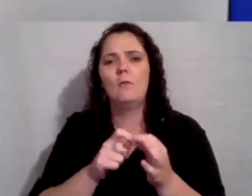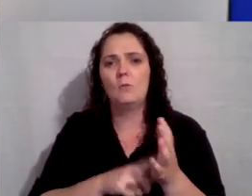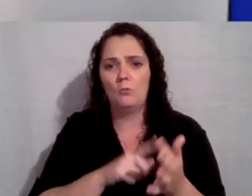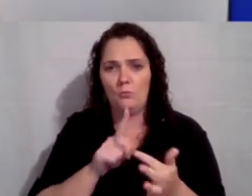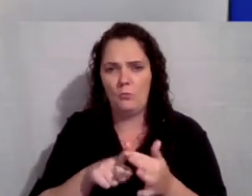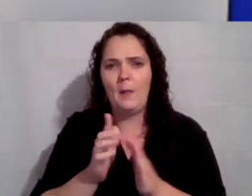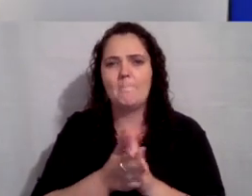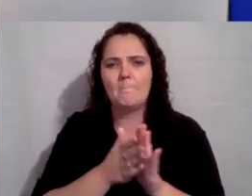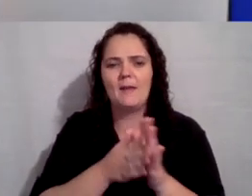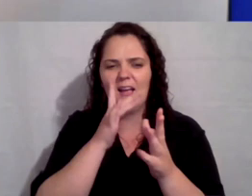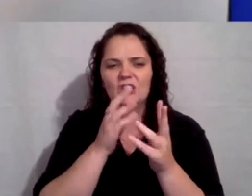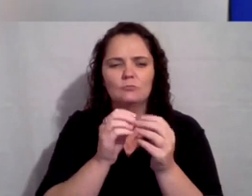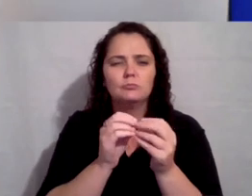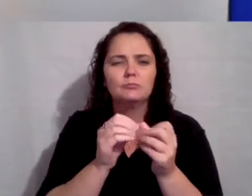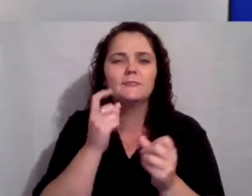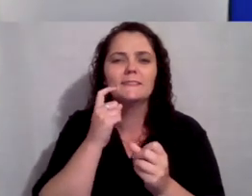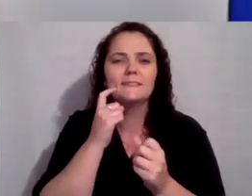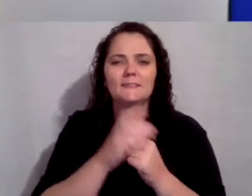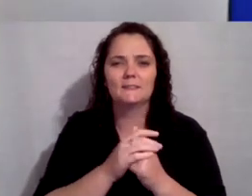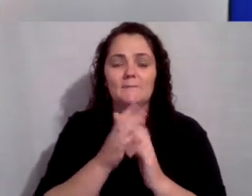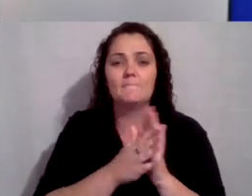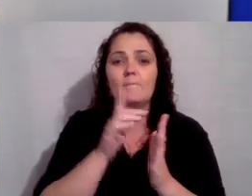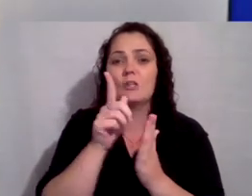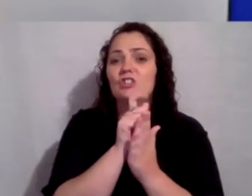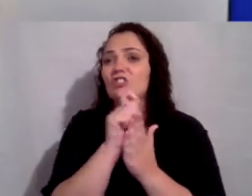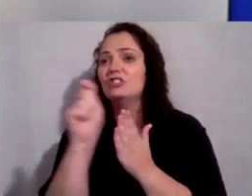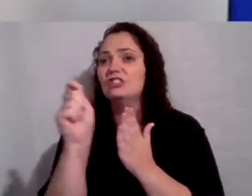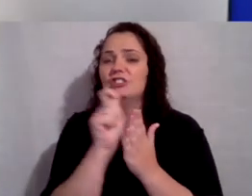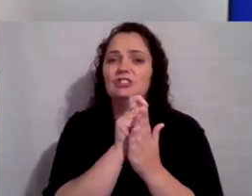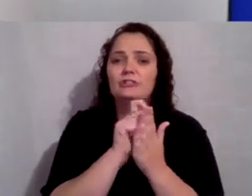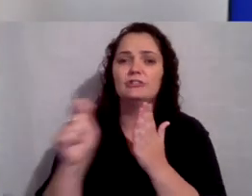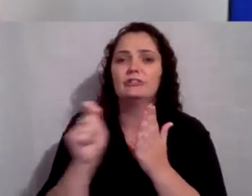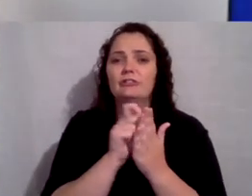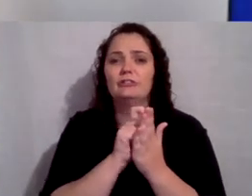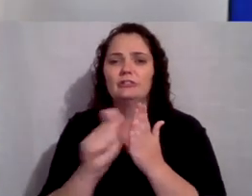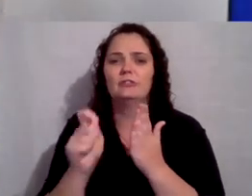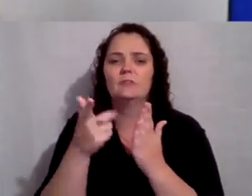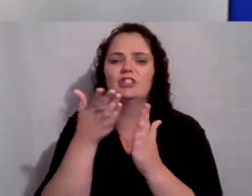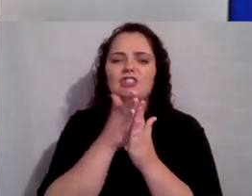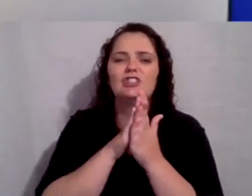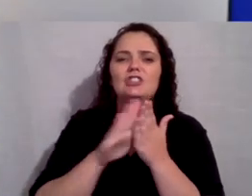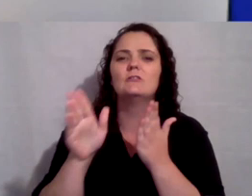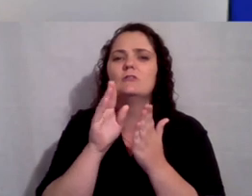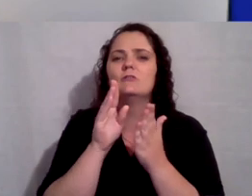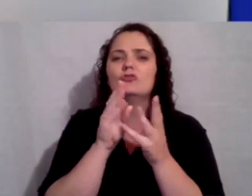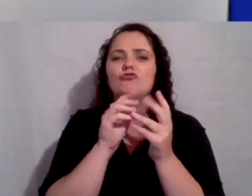So when you drag your charcoal or your graphite across the paper, that charcoal or graphite is hitting the tooth, the texture of that paper and it's